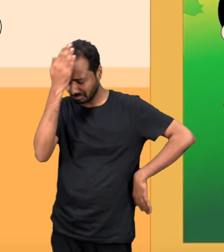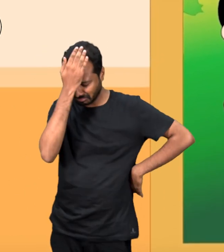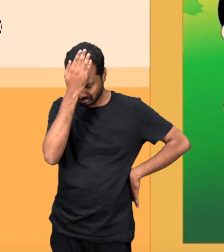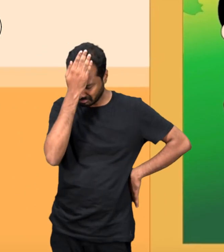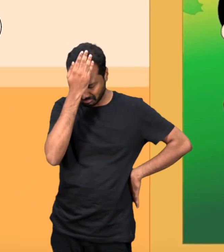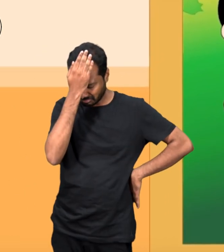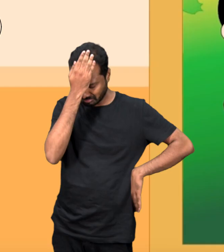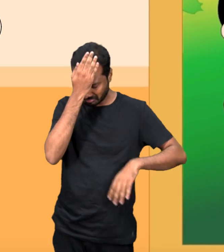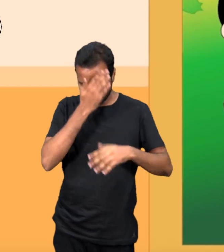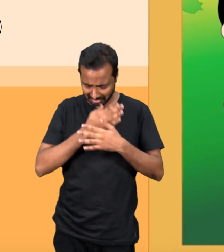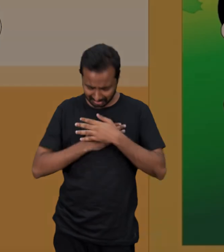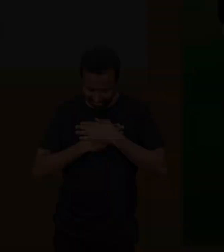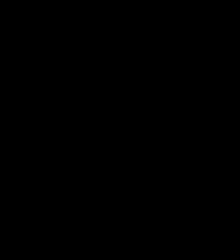Oh! I am so bad.